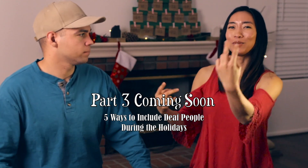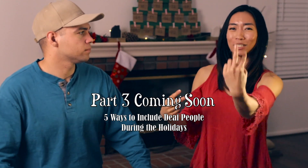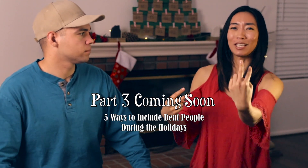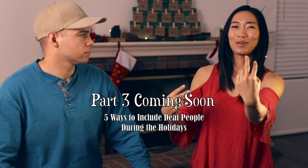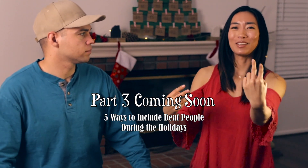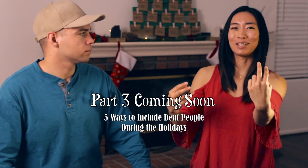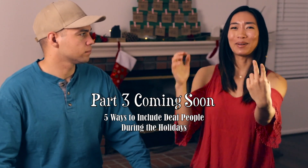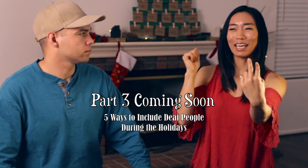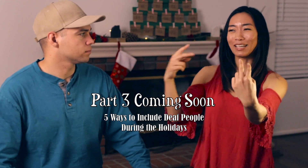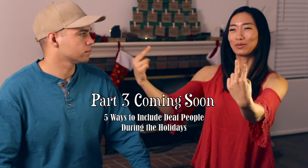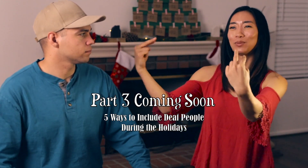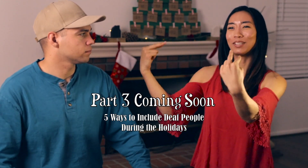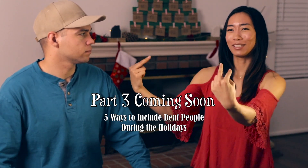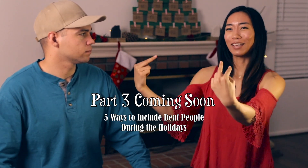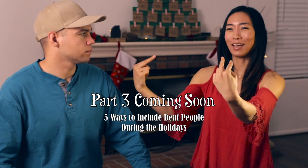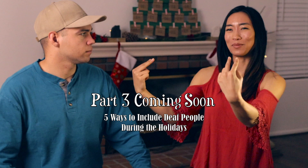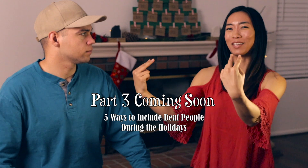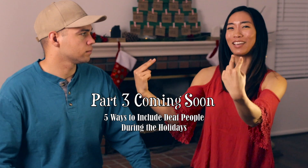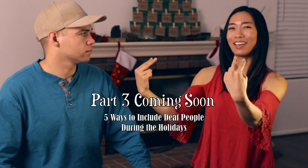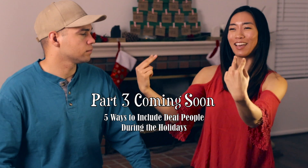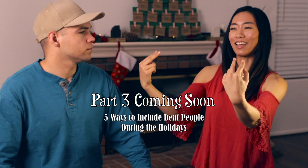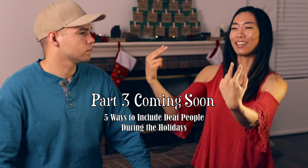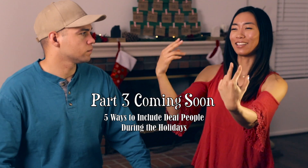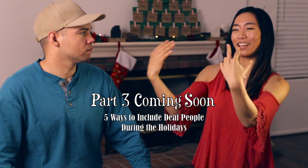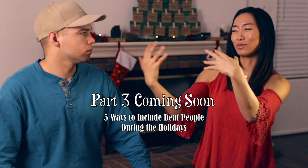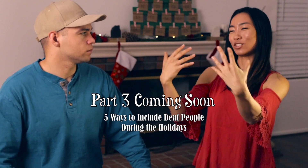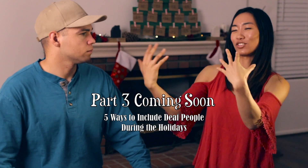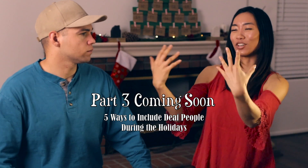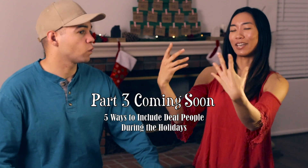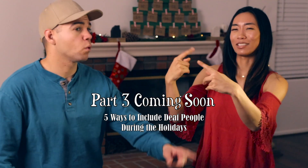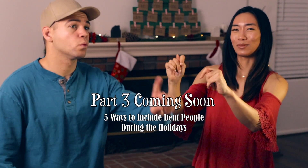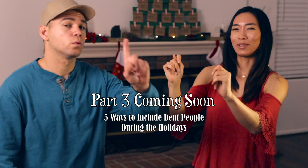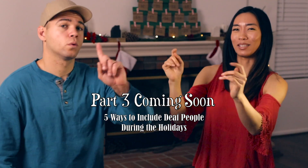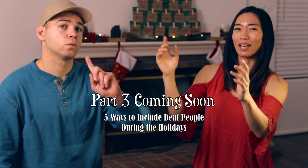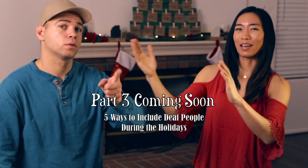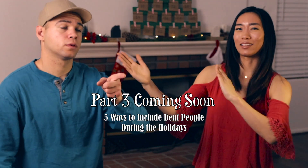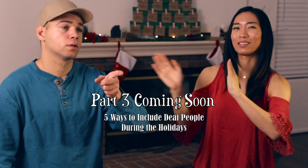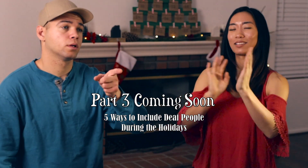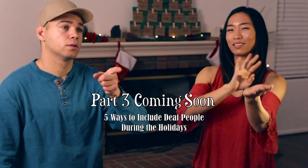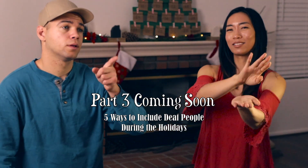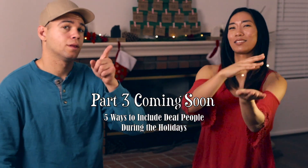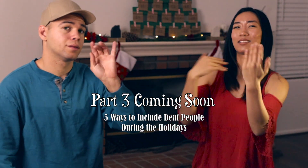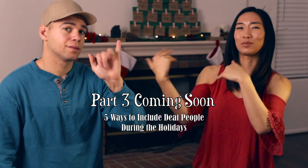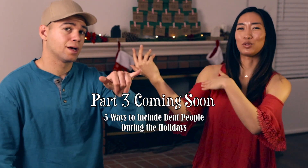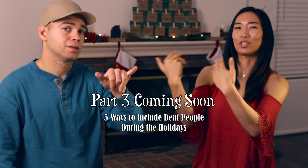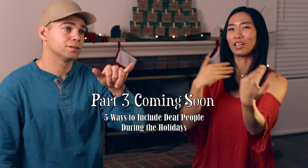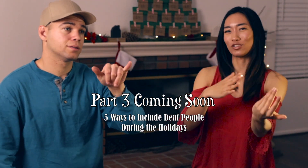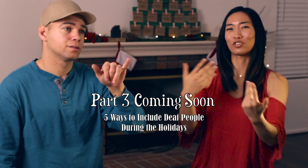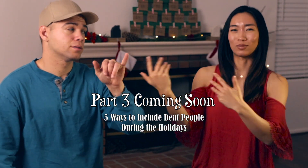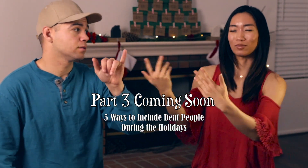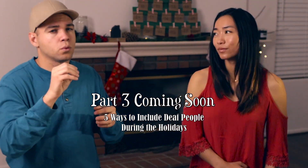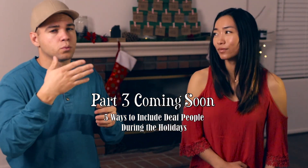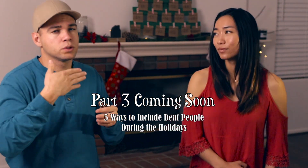Yeah, so I'll have him looking at me, my aunt will be looking at me and I'm just trying to be that communication